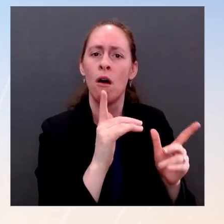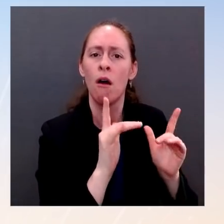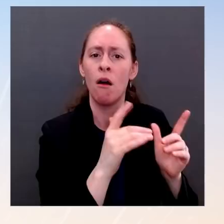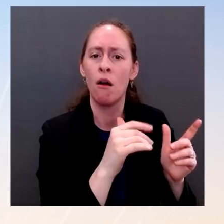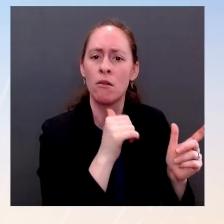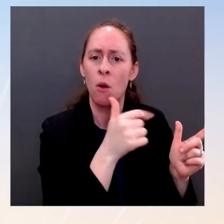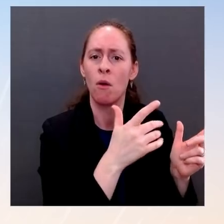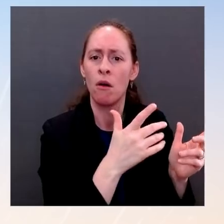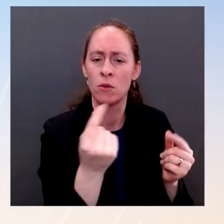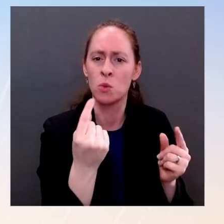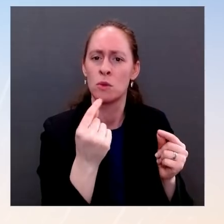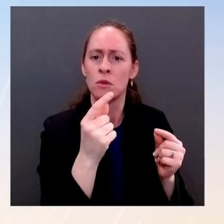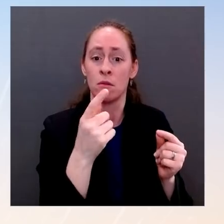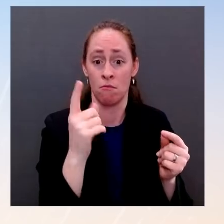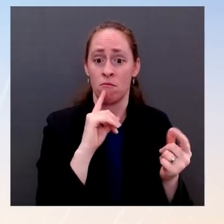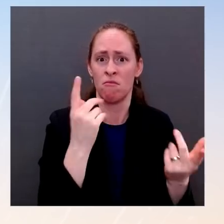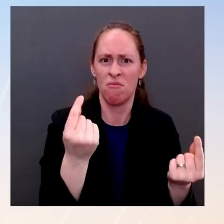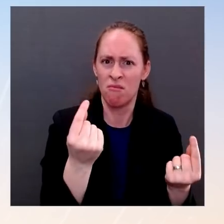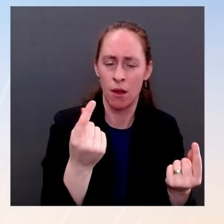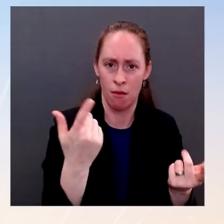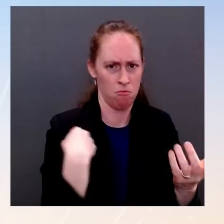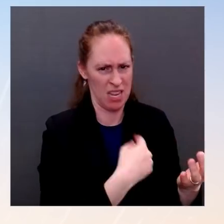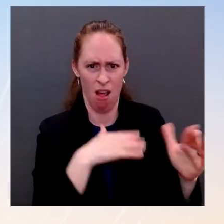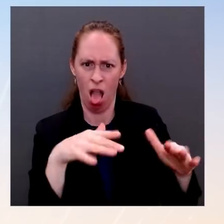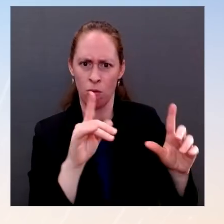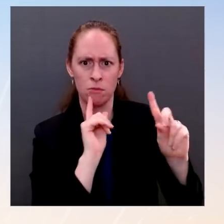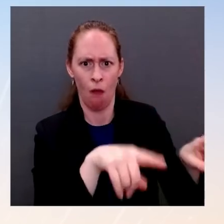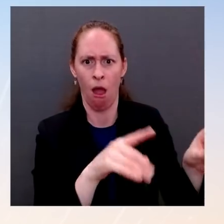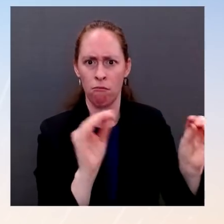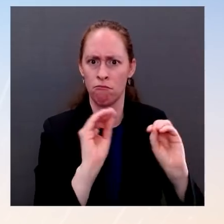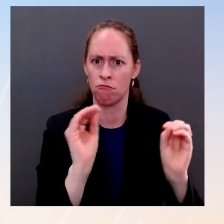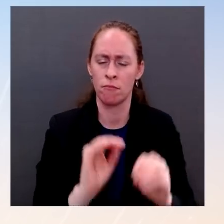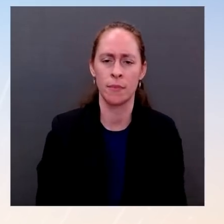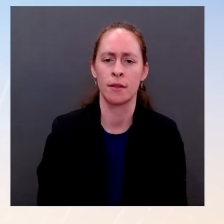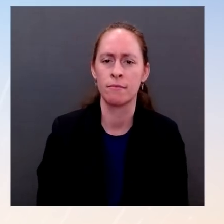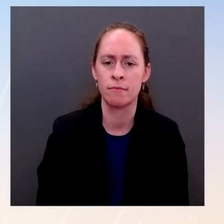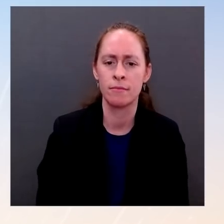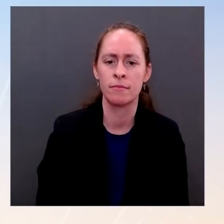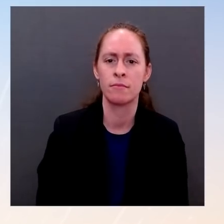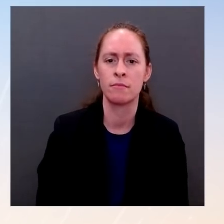whether it is to create, you know, irritation; whether it is to prompt a response.